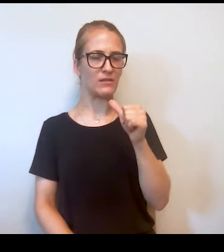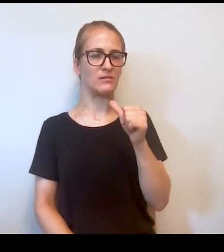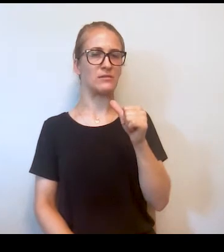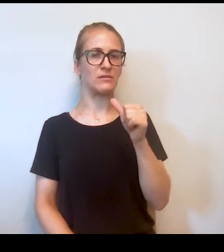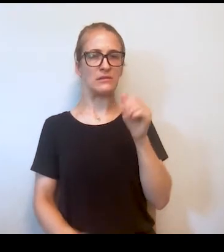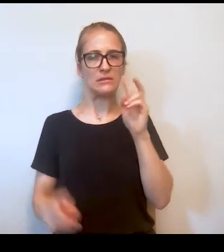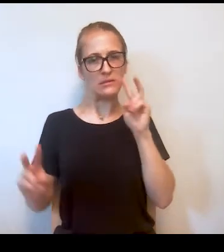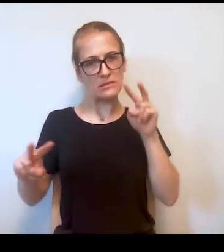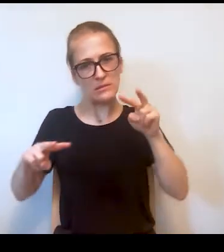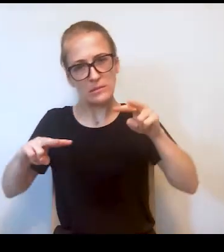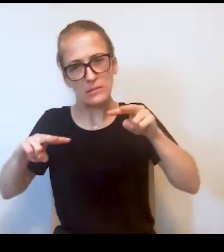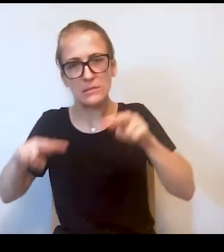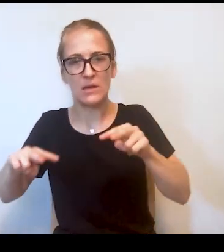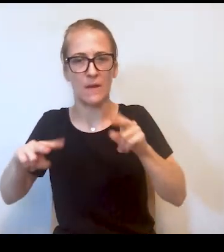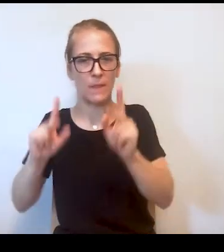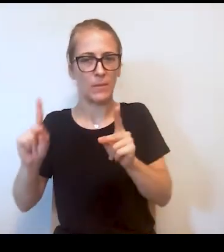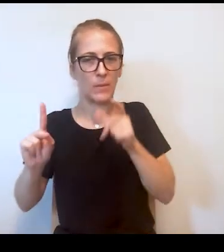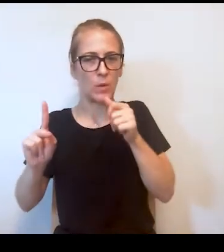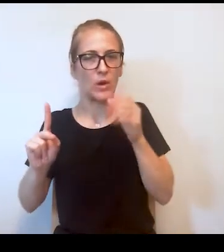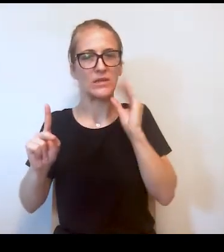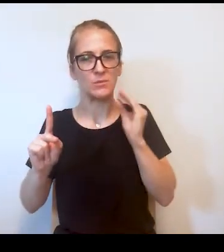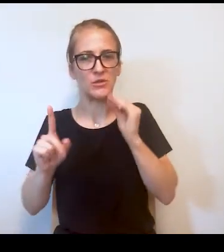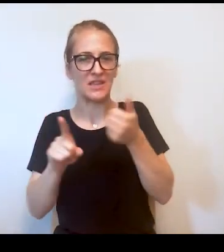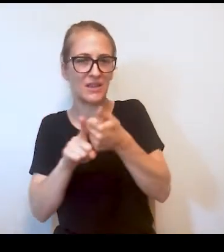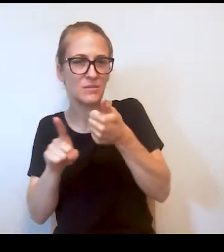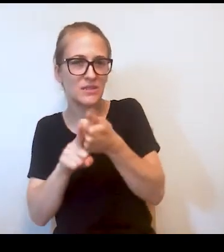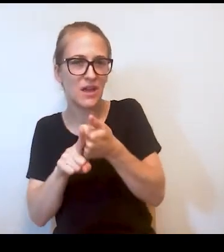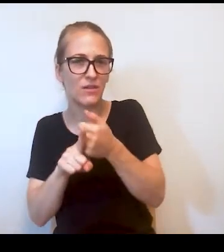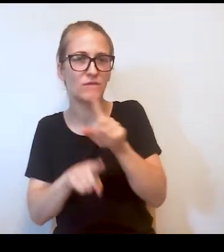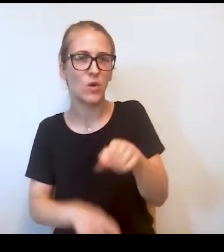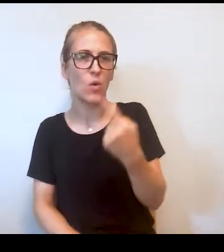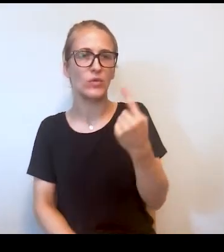at the people who are experiencing this, just the aesthetic.